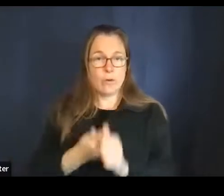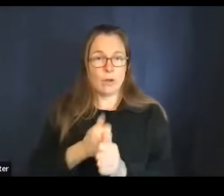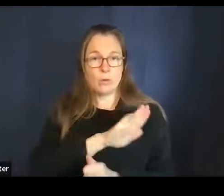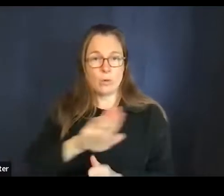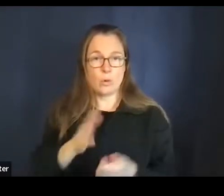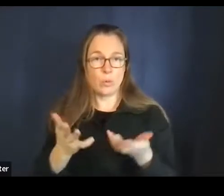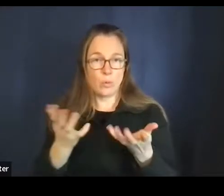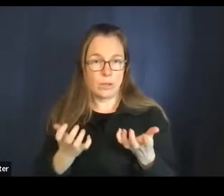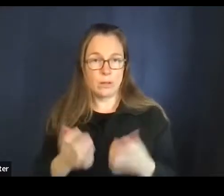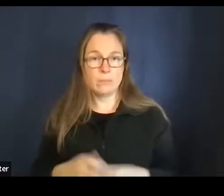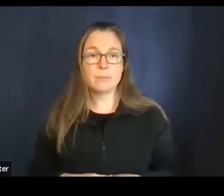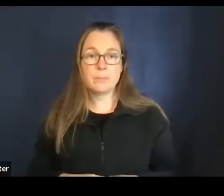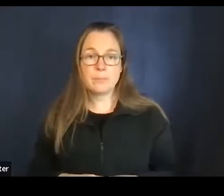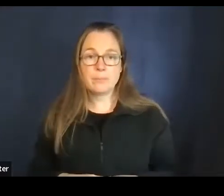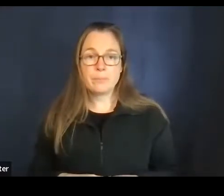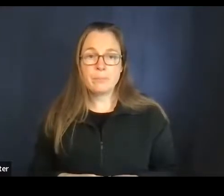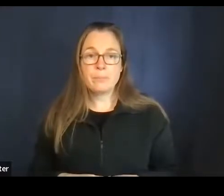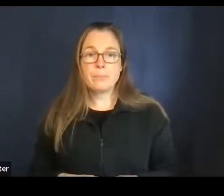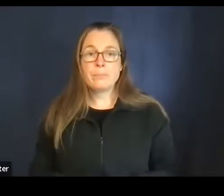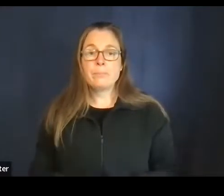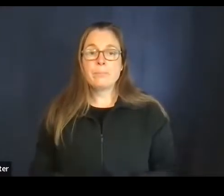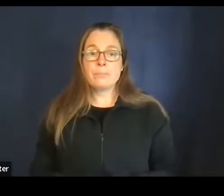reflecting the urgency of this historic moment.